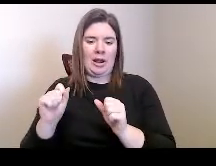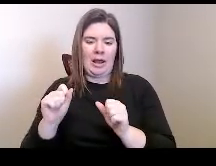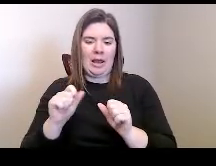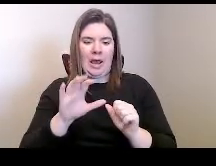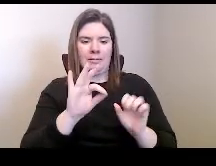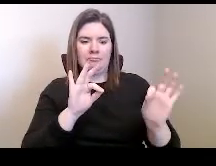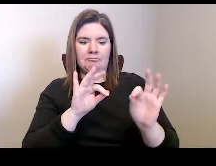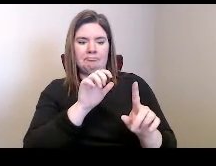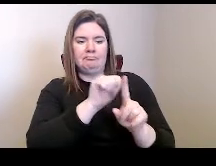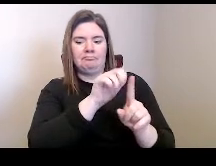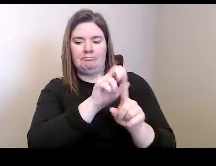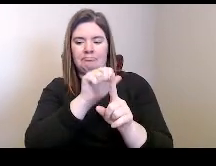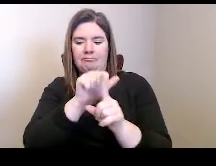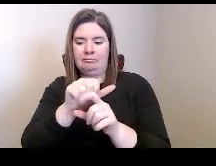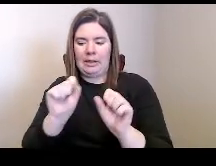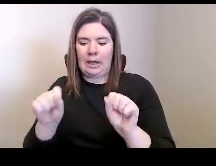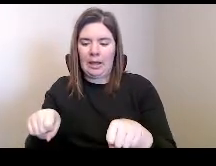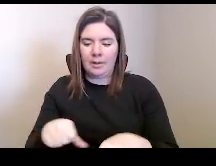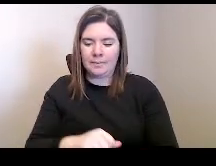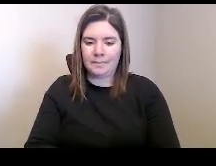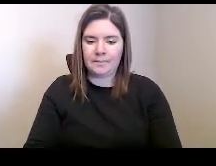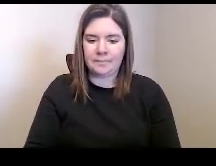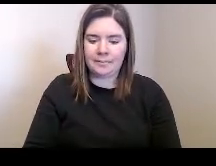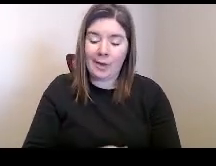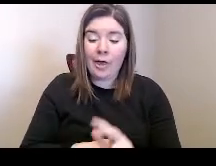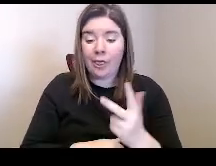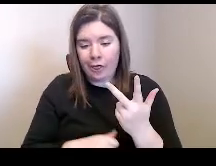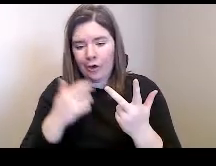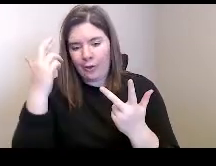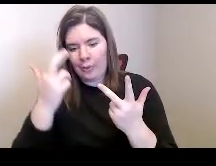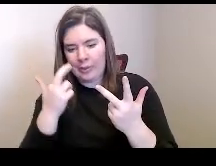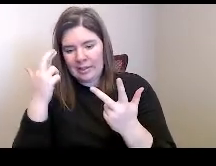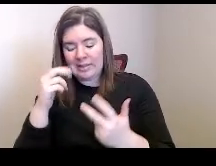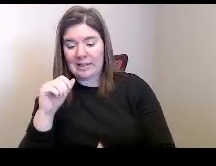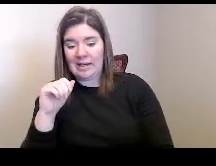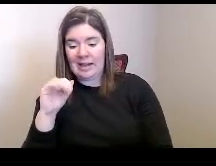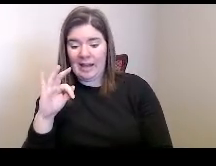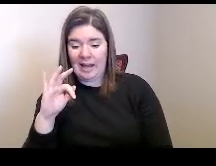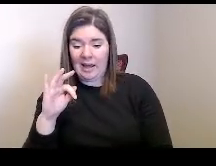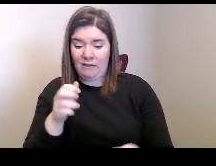And I guess there's actually a third reason, which is that if you export this to PDF it's